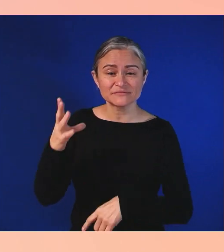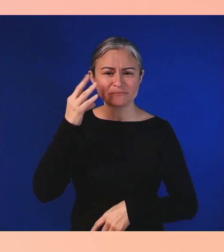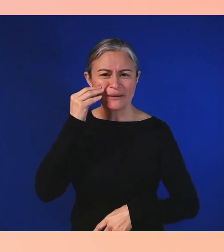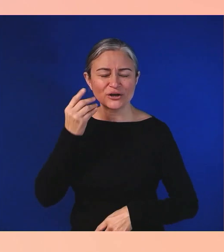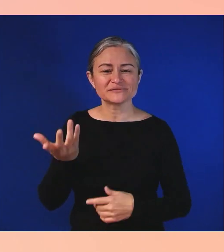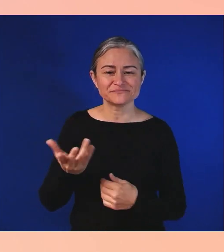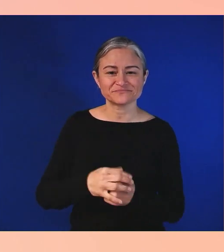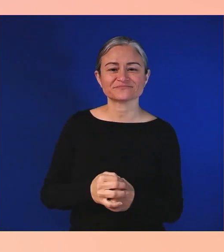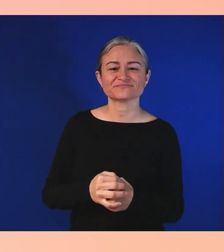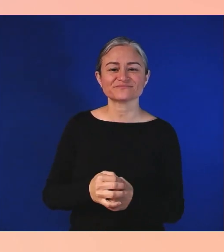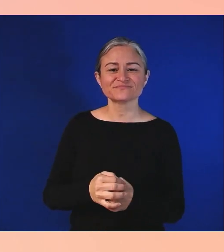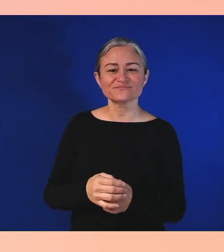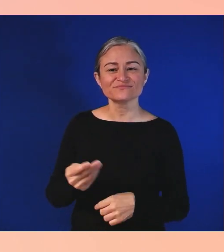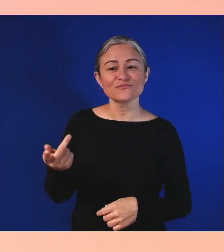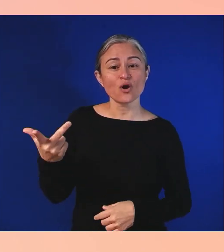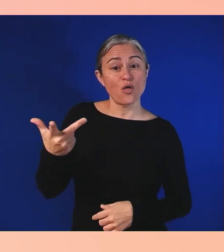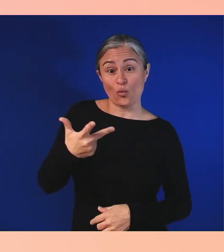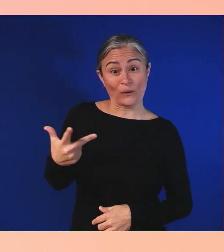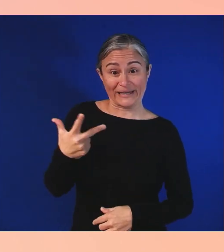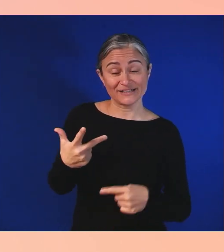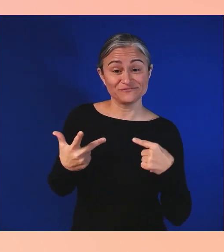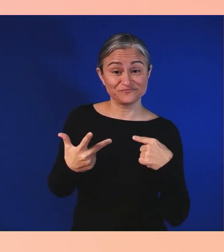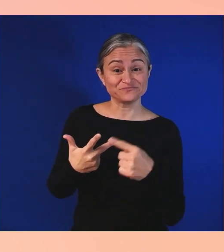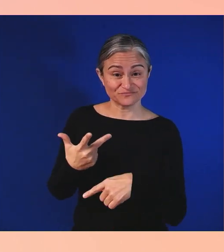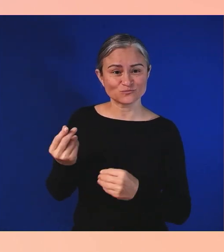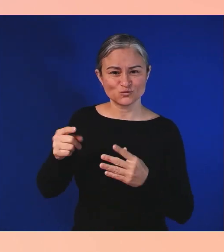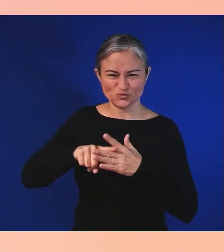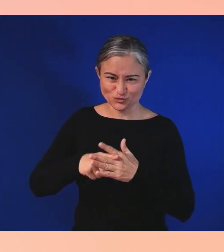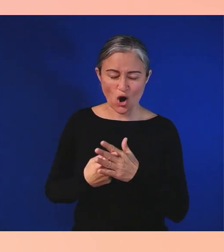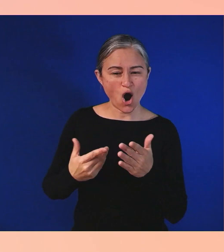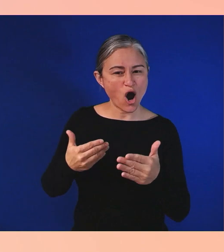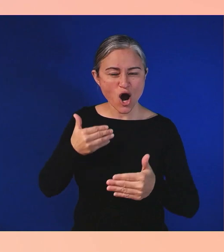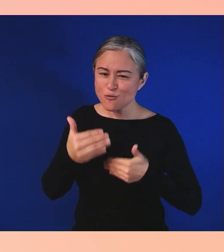We built an app and named it as DG toolkit.